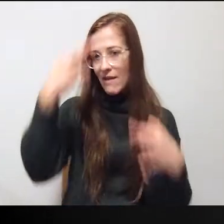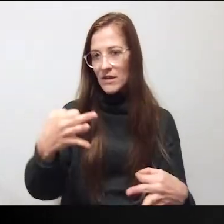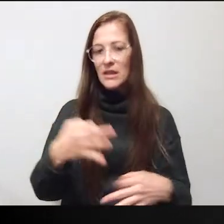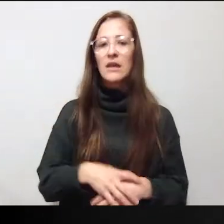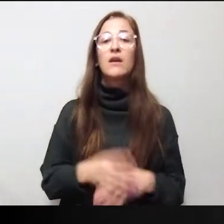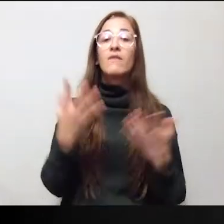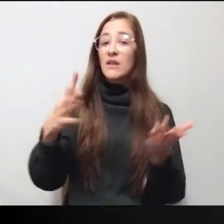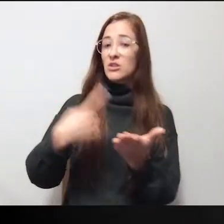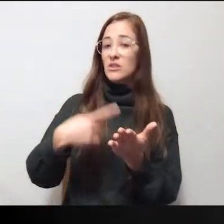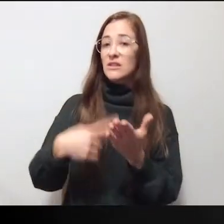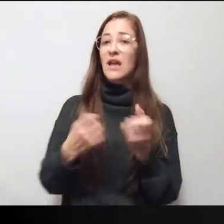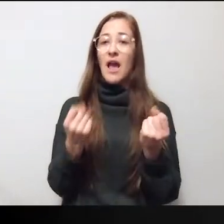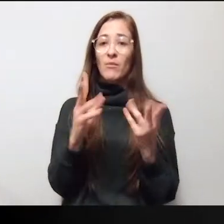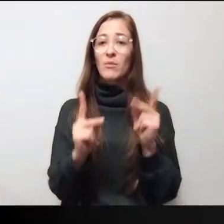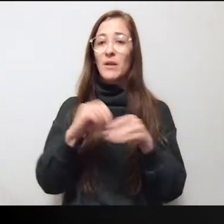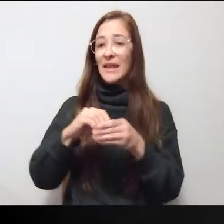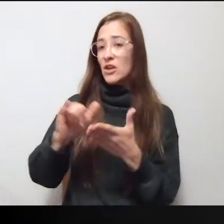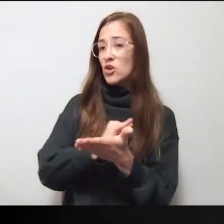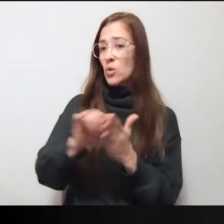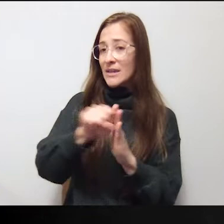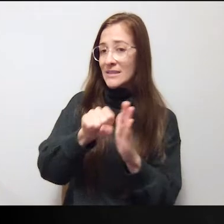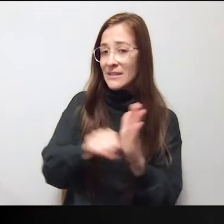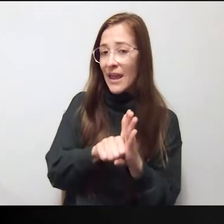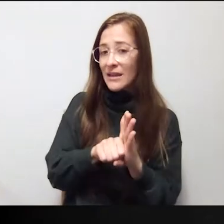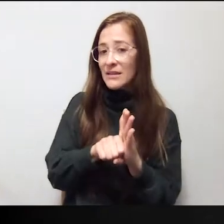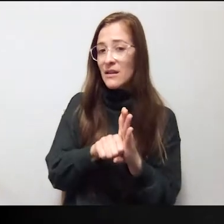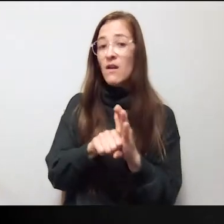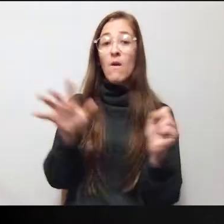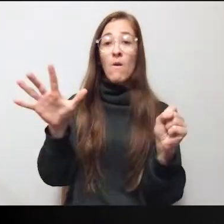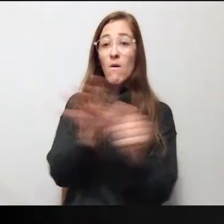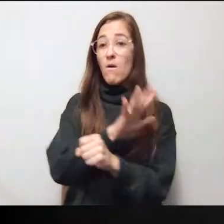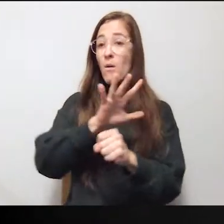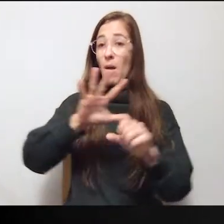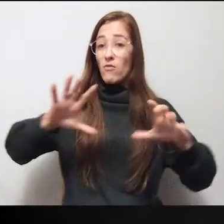the number of people in New York State, our total population is over 19 million,